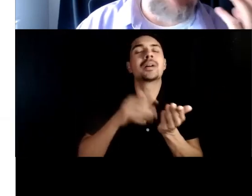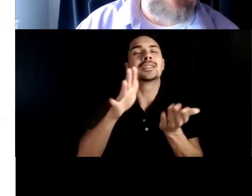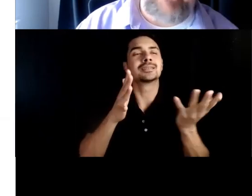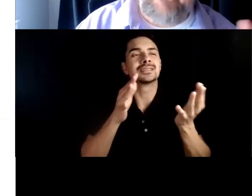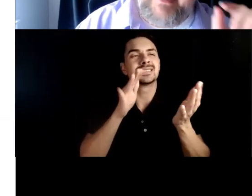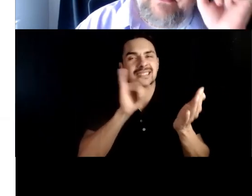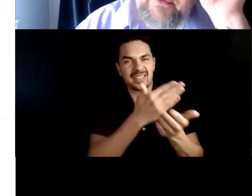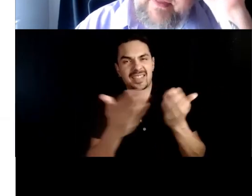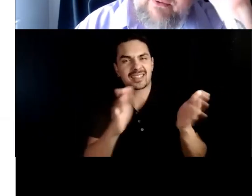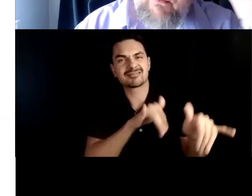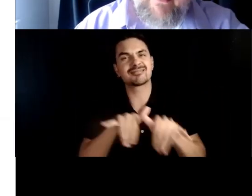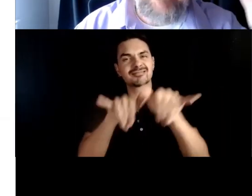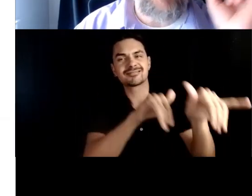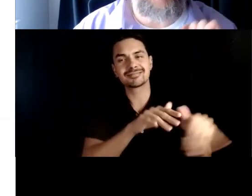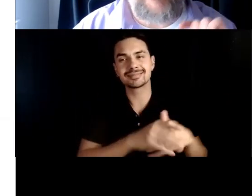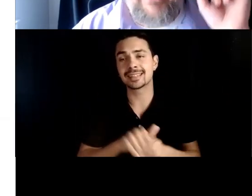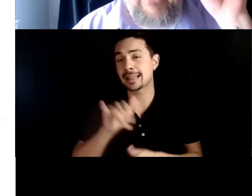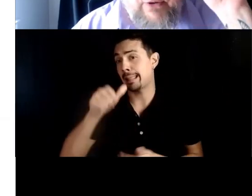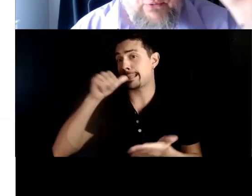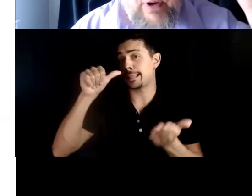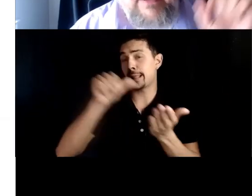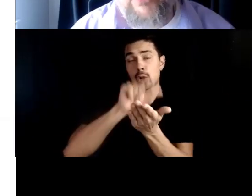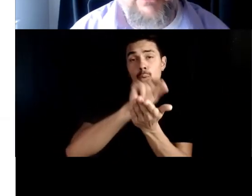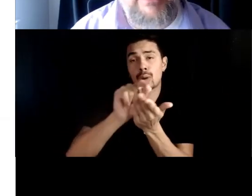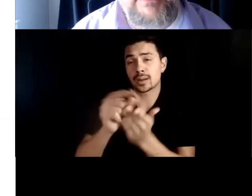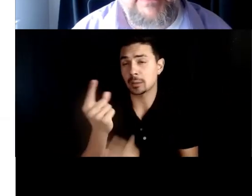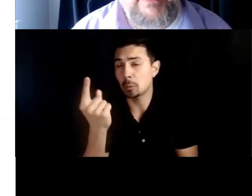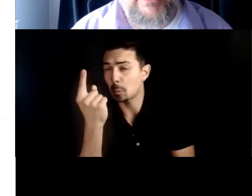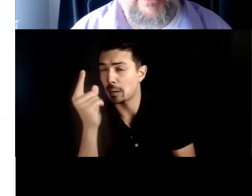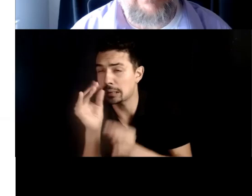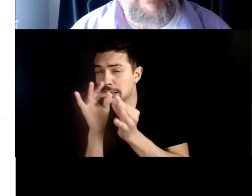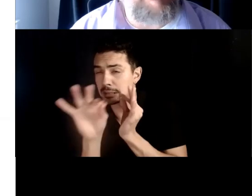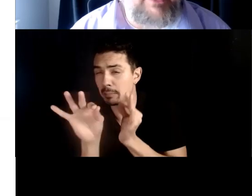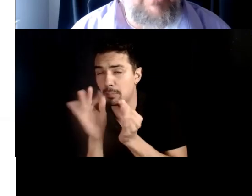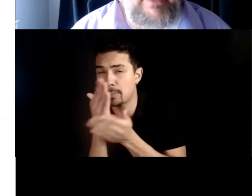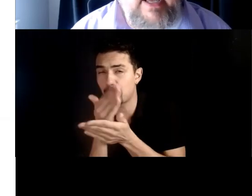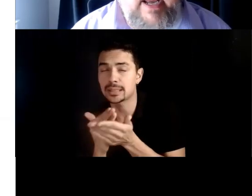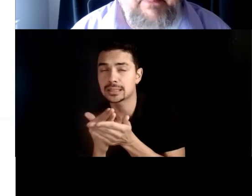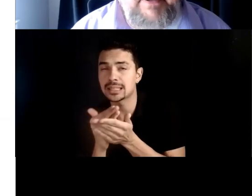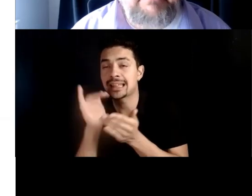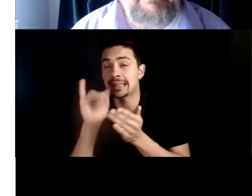And the letter writing is only that one little thing, that one little piece that may or may not happen.